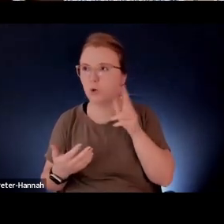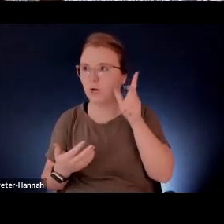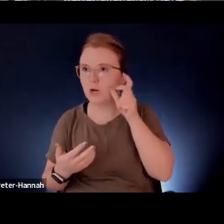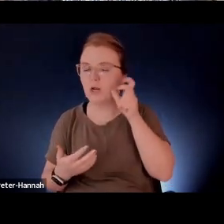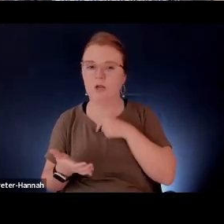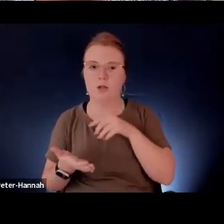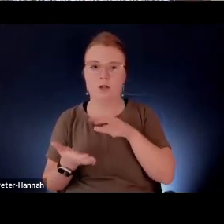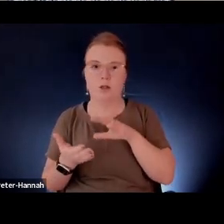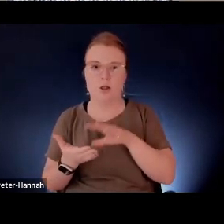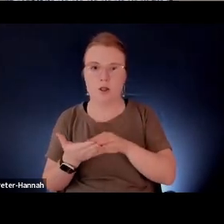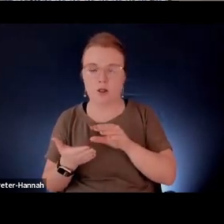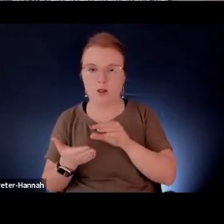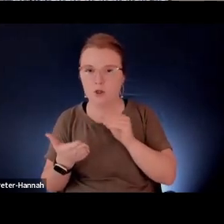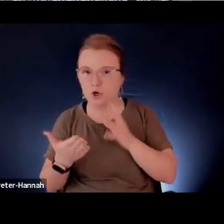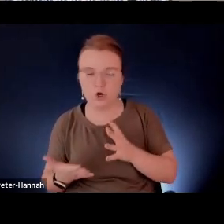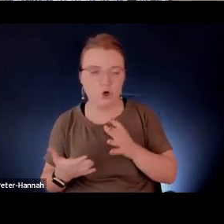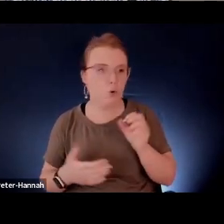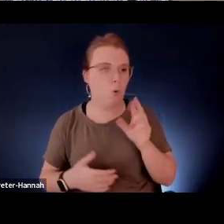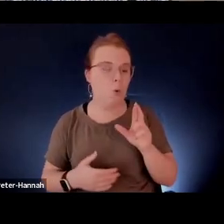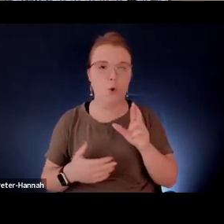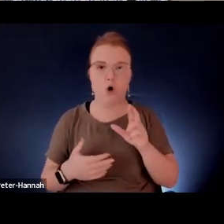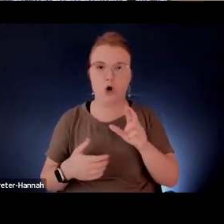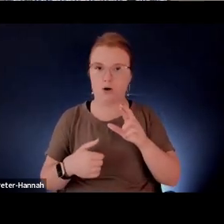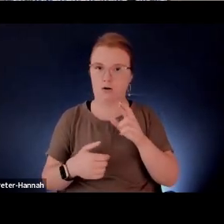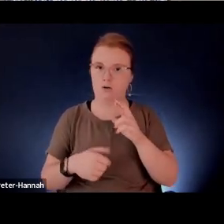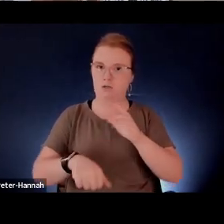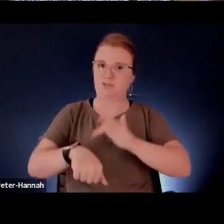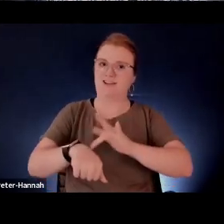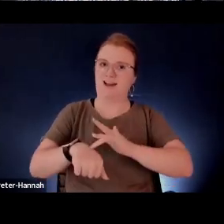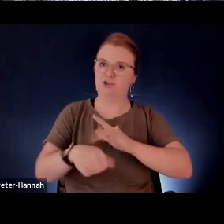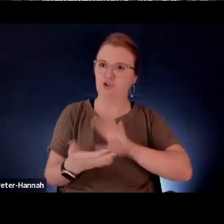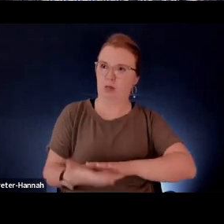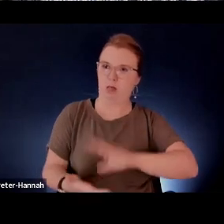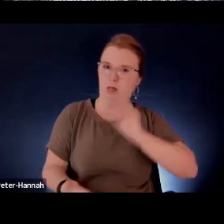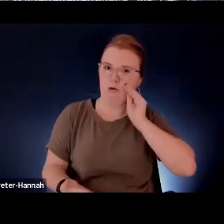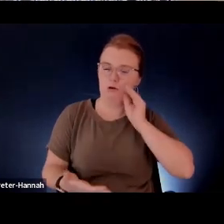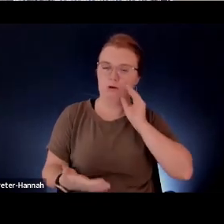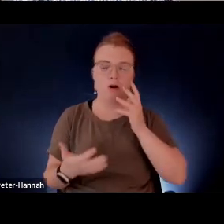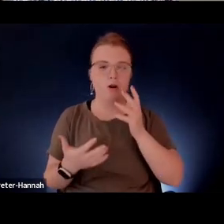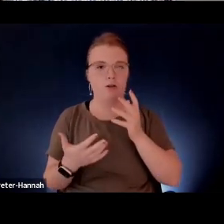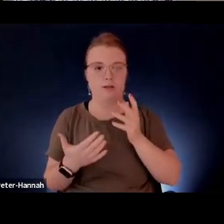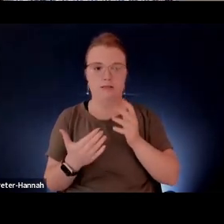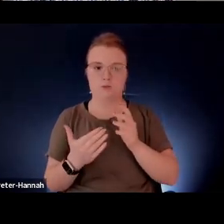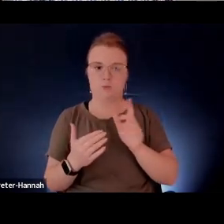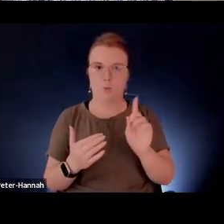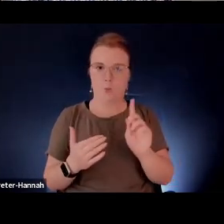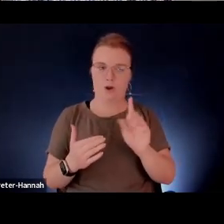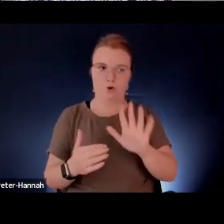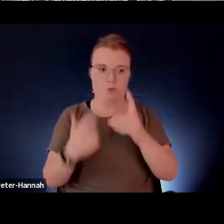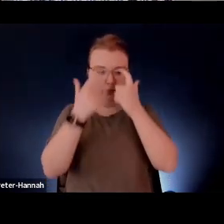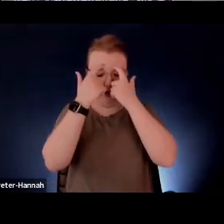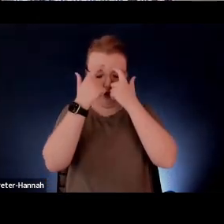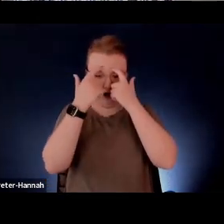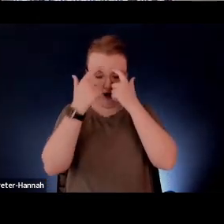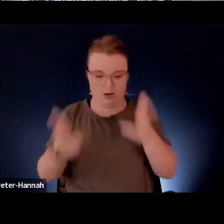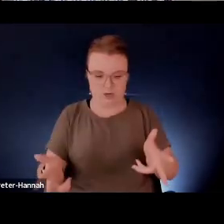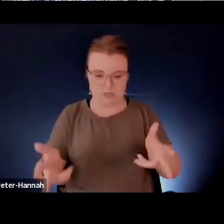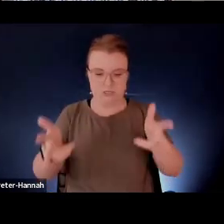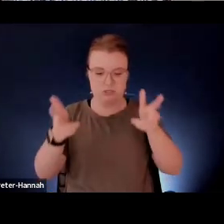or you sense the information is where your brain starts to make sense of it. And however you generate that schema